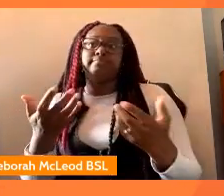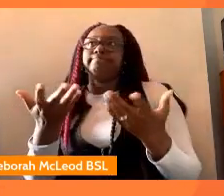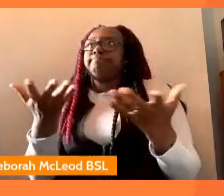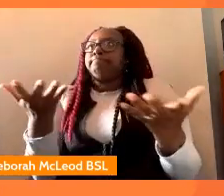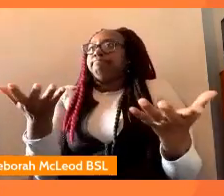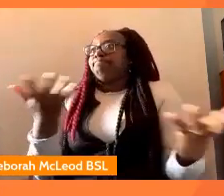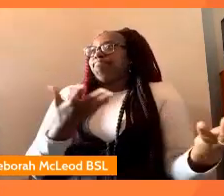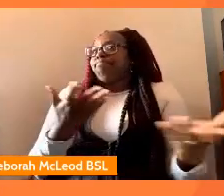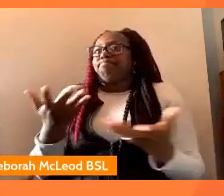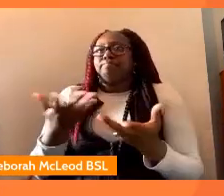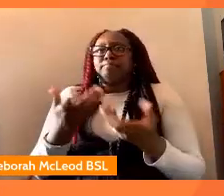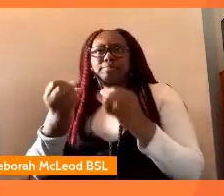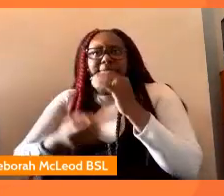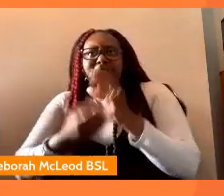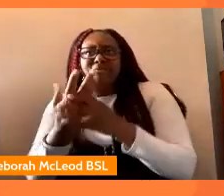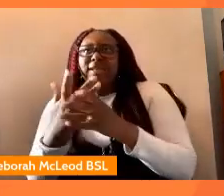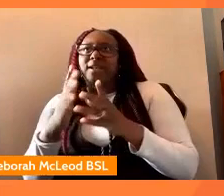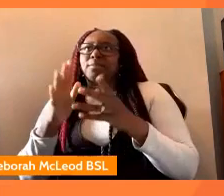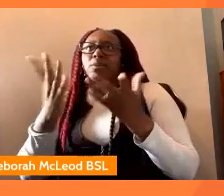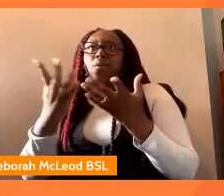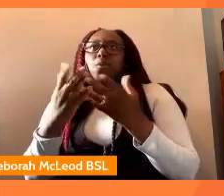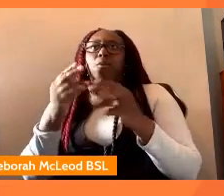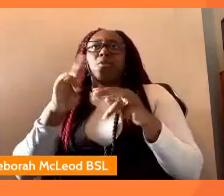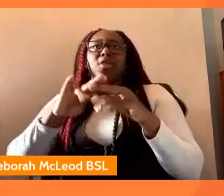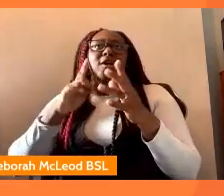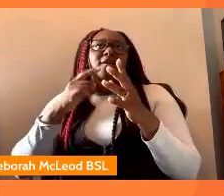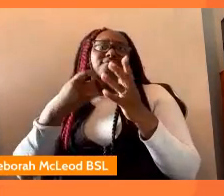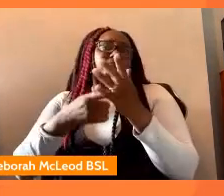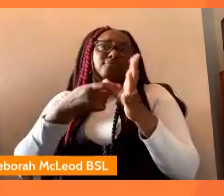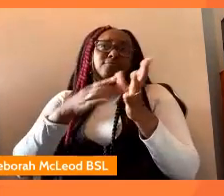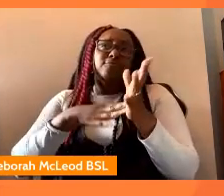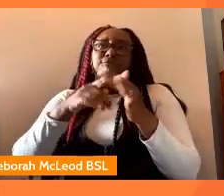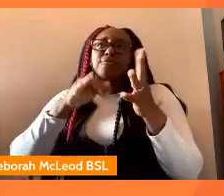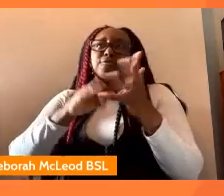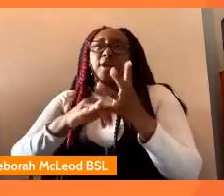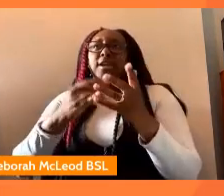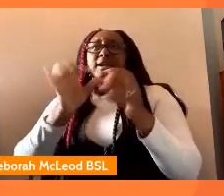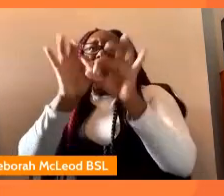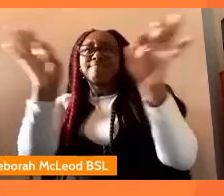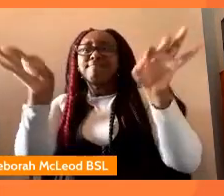to make sure we develop the frameworks and the ethics to safeguard, because